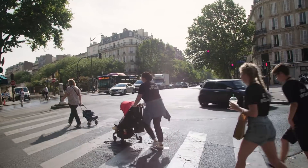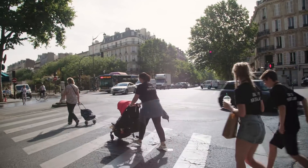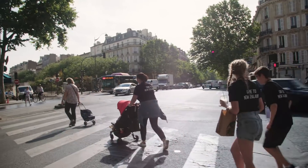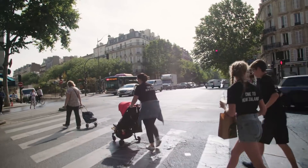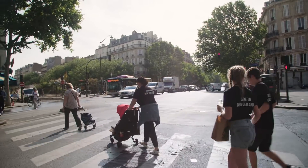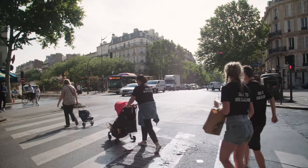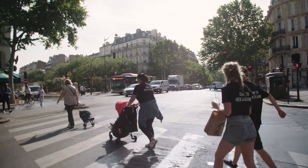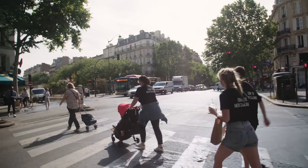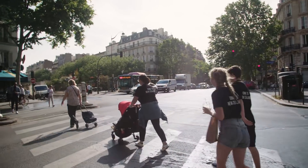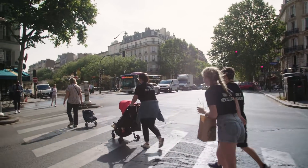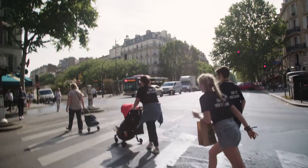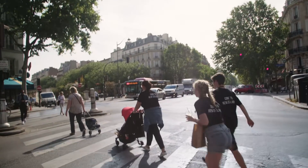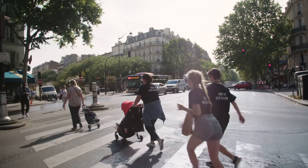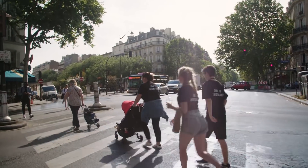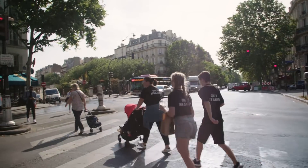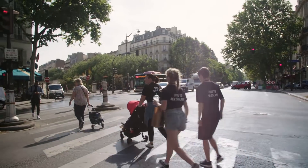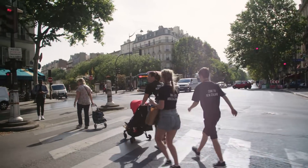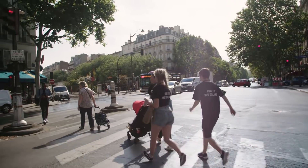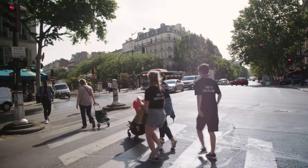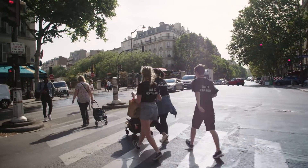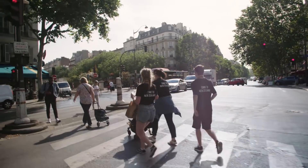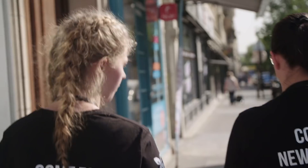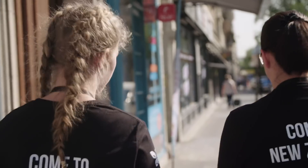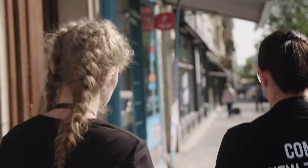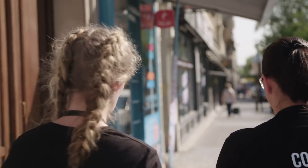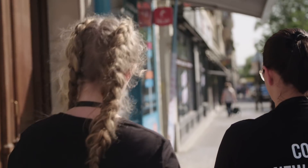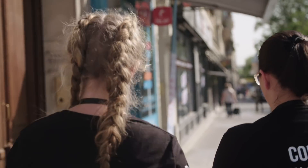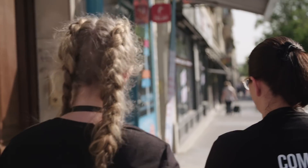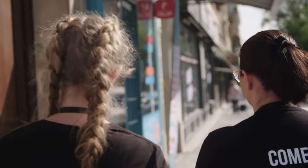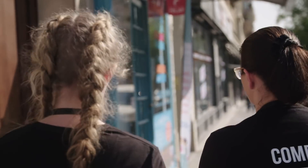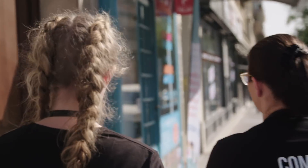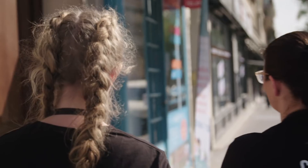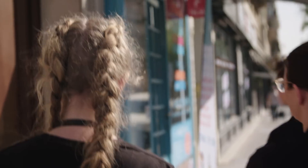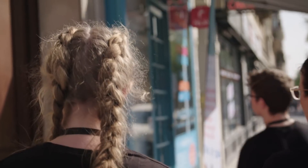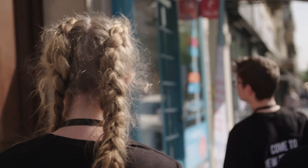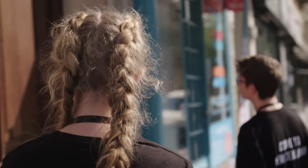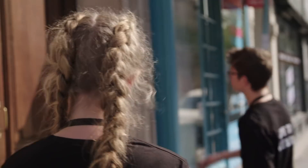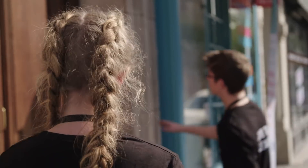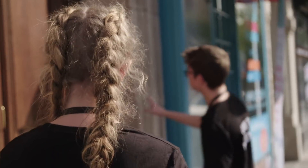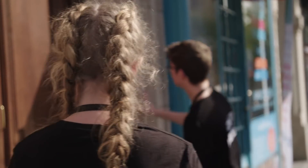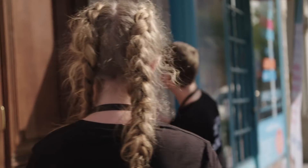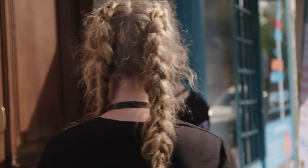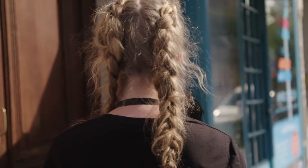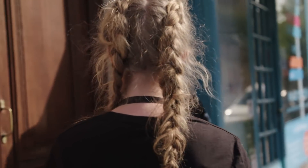This is our first time using Air BnB, so I was a little bit nervous about what that was going to mean, but we're in the coolest apartment building.